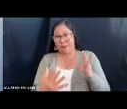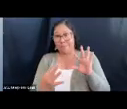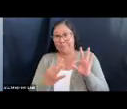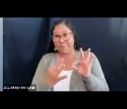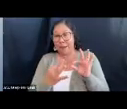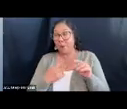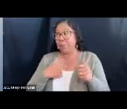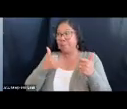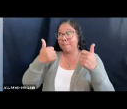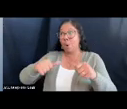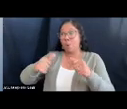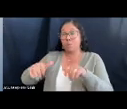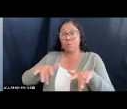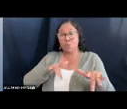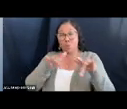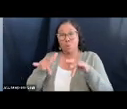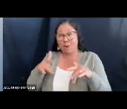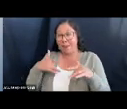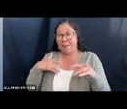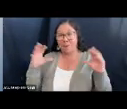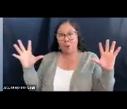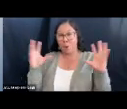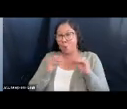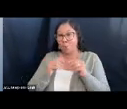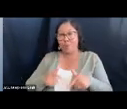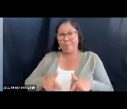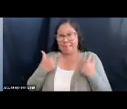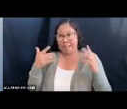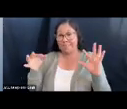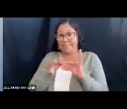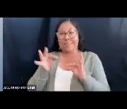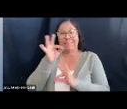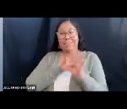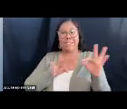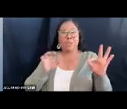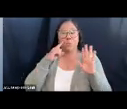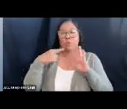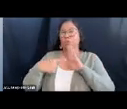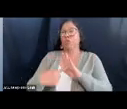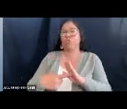we will no longer have the live link. Instead, we will display the final mosaic of affirmations.